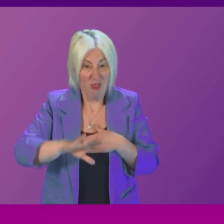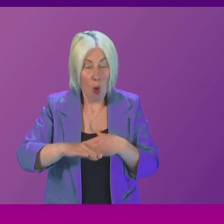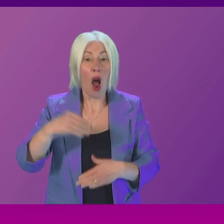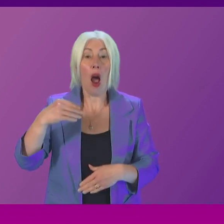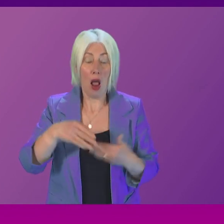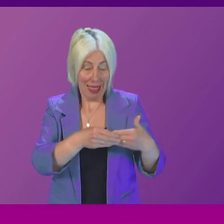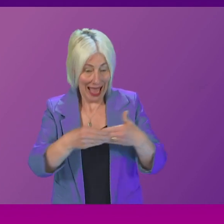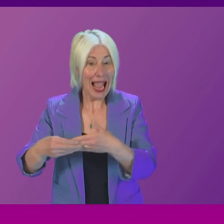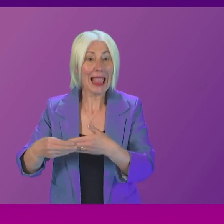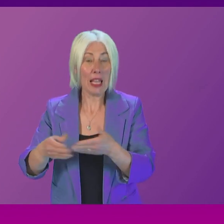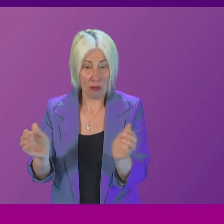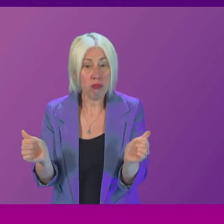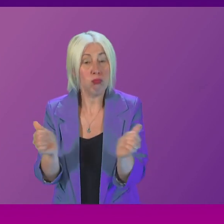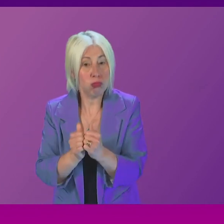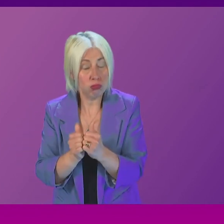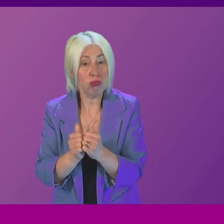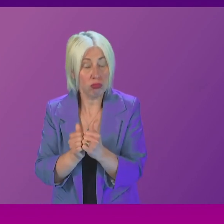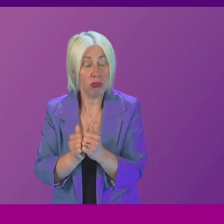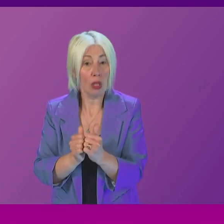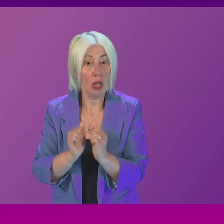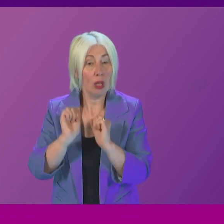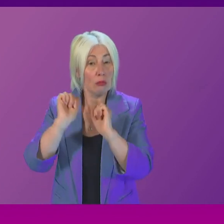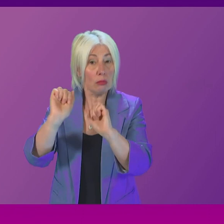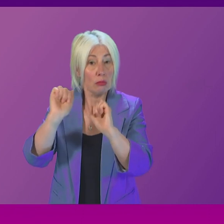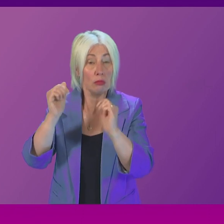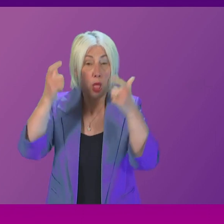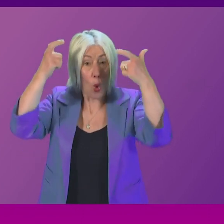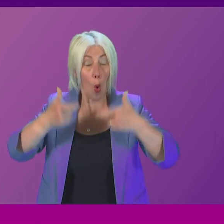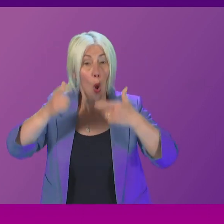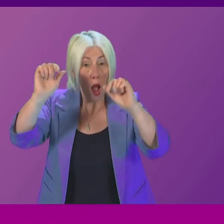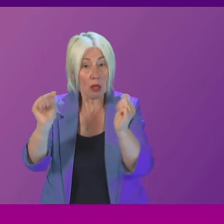approved by the High Court.